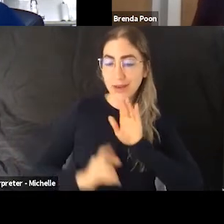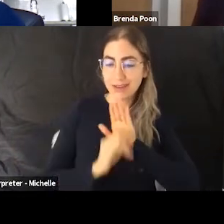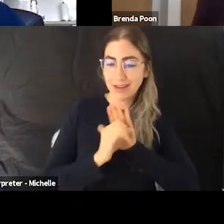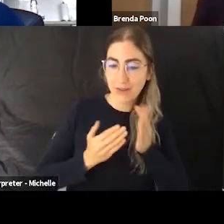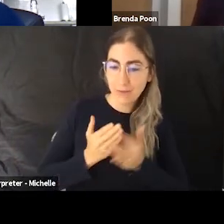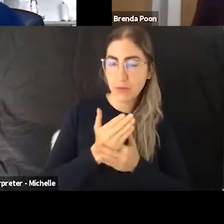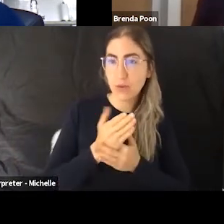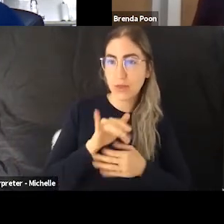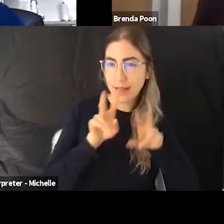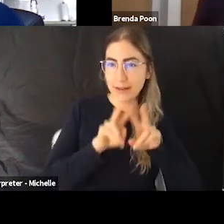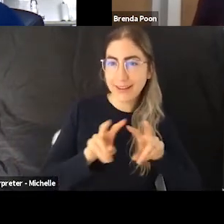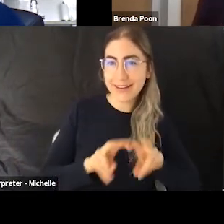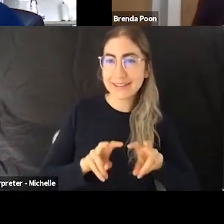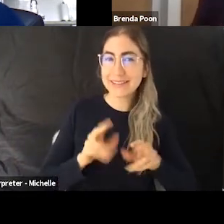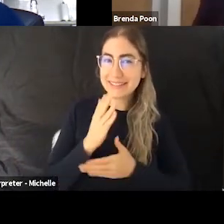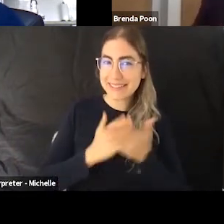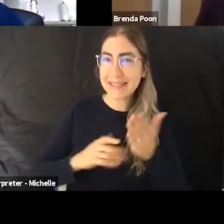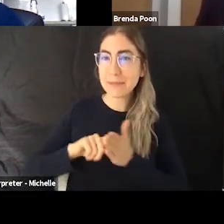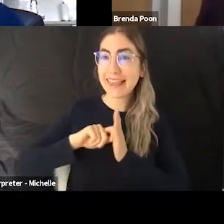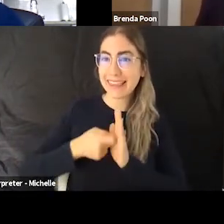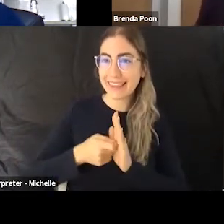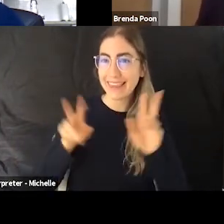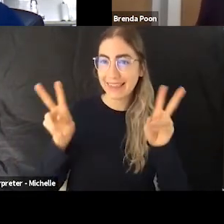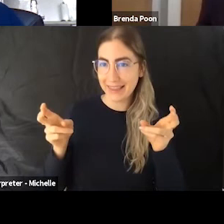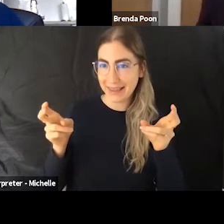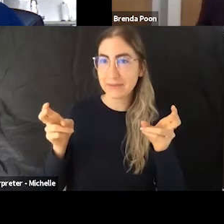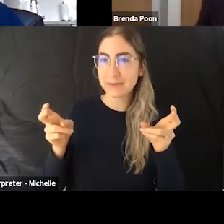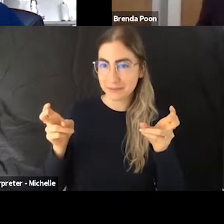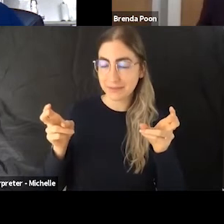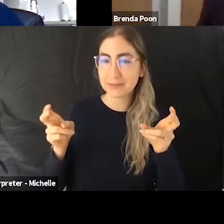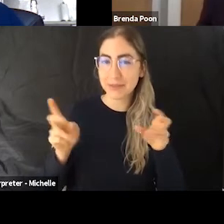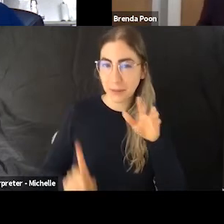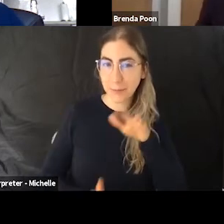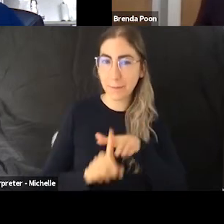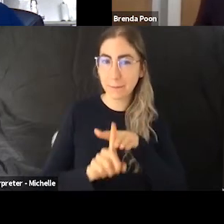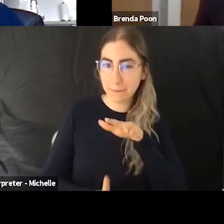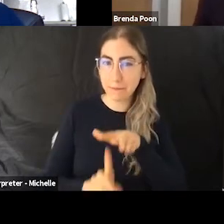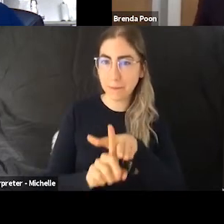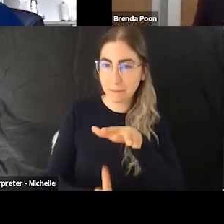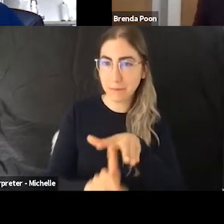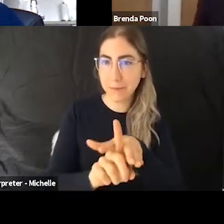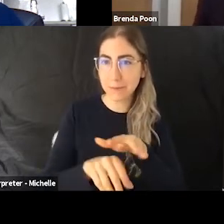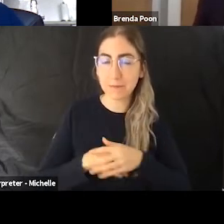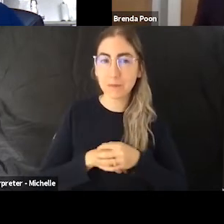COULD HAVE HELPED THEM THROUGH THESE DIFFICULTIES SO WE ANALYZED THESE DATA COULD HAVE HELPED THEM THROUGH THESE DIFFICULTIES SO WE ANALYZED THESE DATA, WHICH AGAIN THE WRITTEN RESPONSES OF , WHICH AGAIN THE WRITTEN RESPONSES OF PARTICIPANTS IN THIS CASE, ABOUT -- WE PARTICIPANTS IN THIS CASE, ABOUT -- WE ASKED THESE QUESTIONS